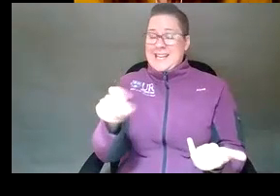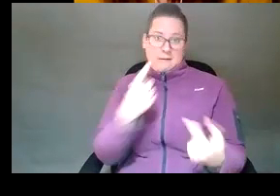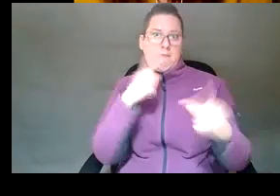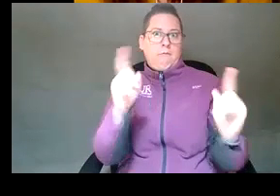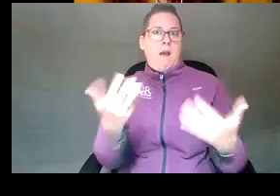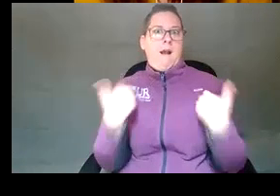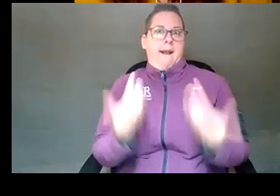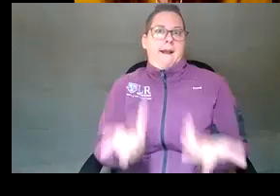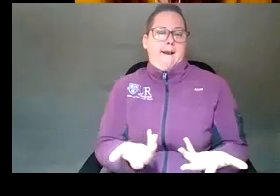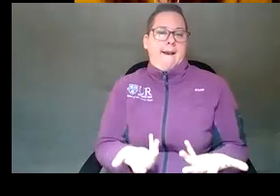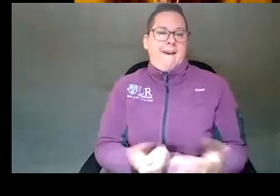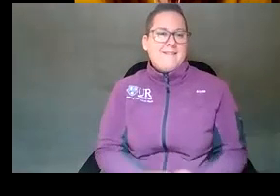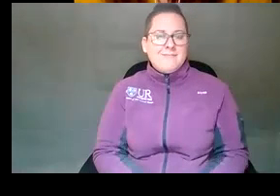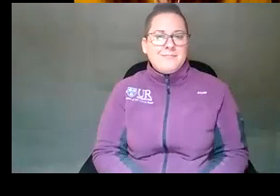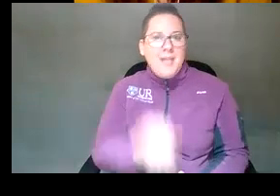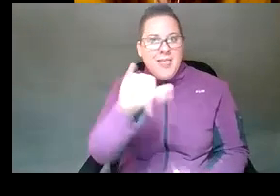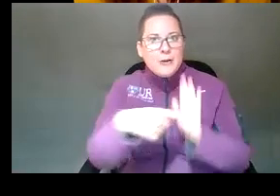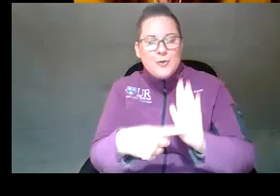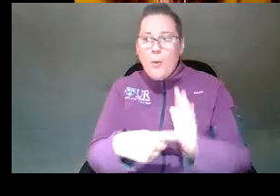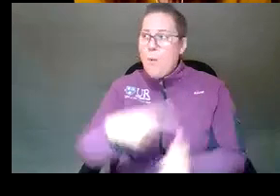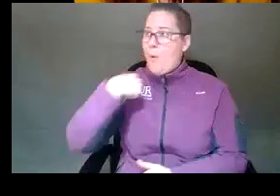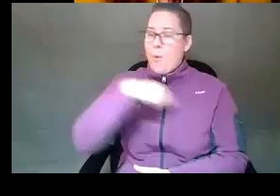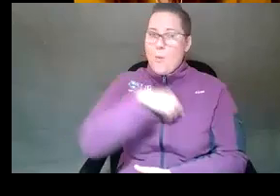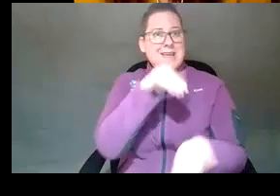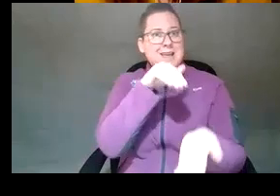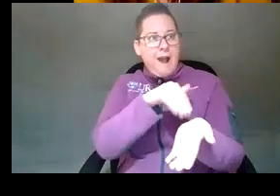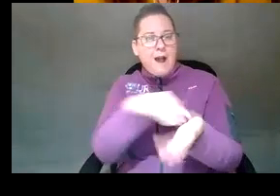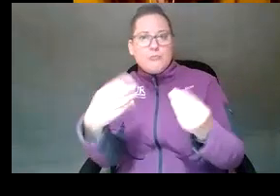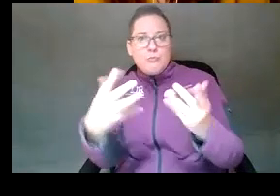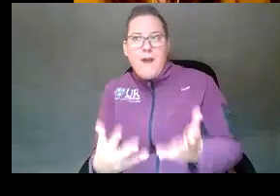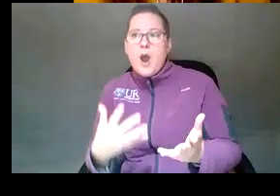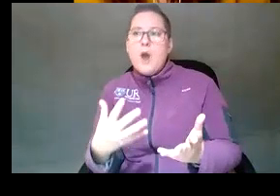you know not only are we as providers adapting what we're already doing to telehealth